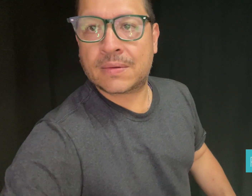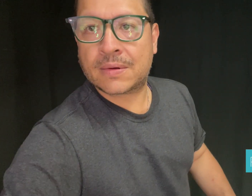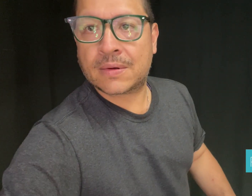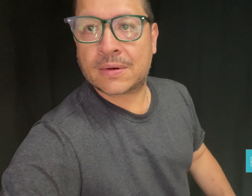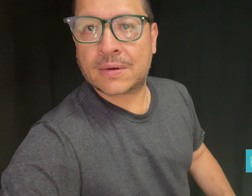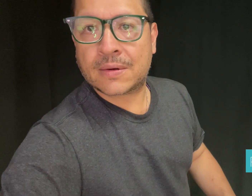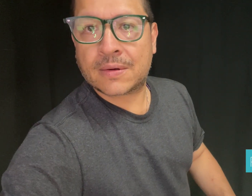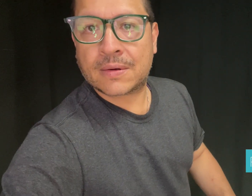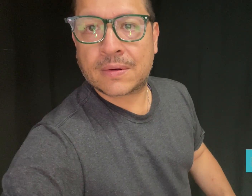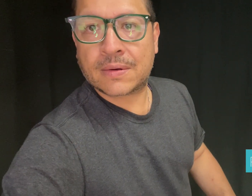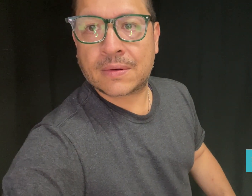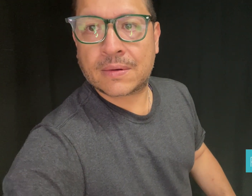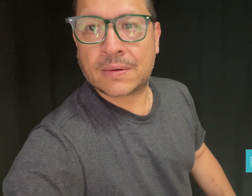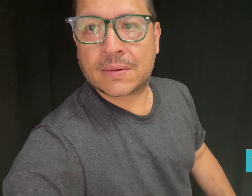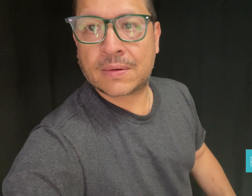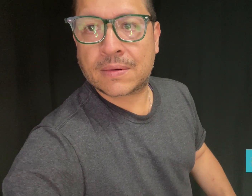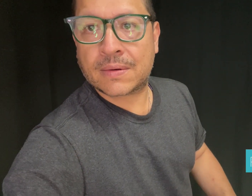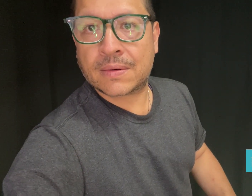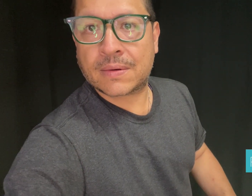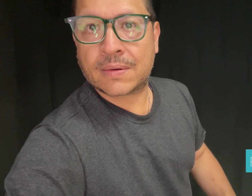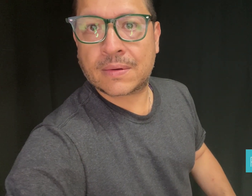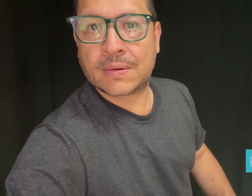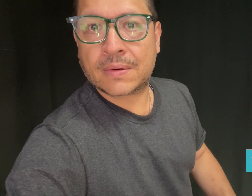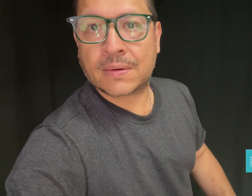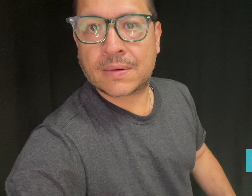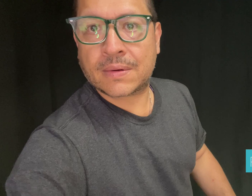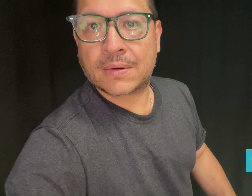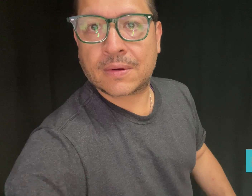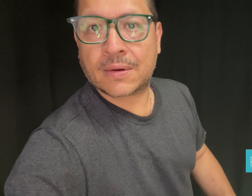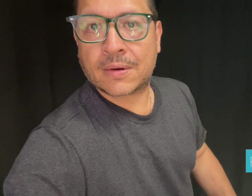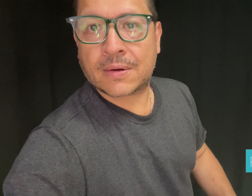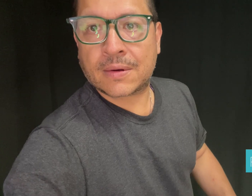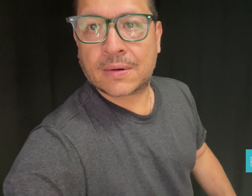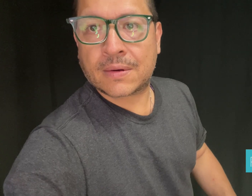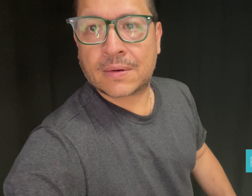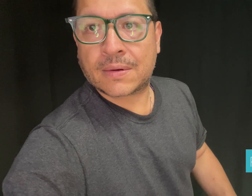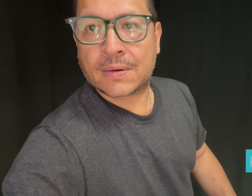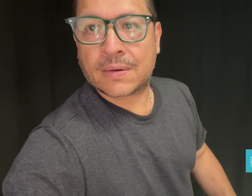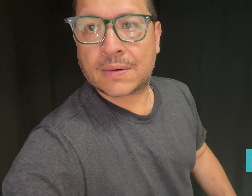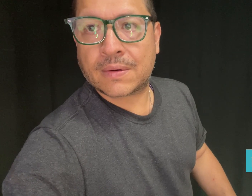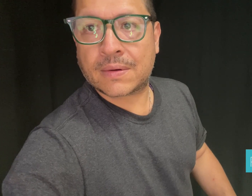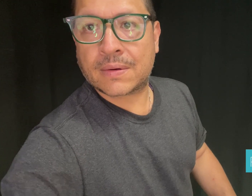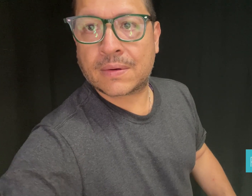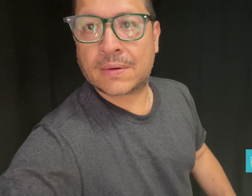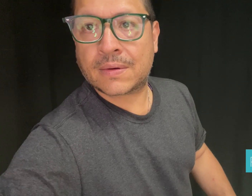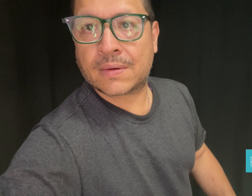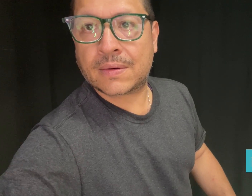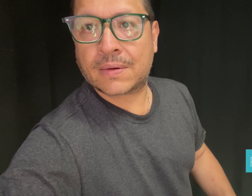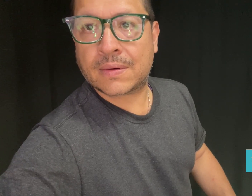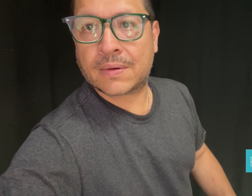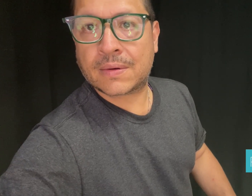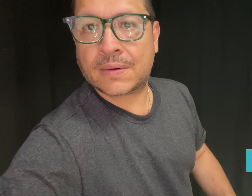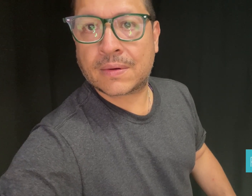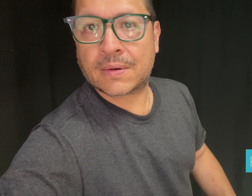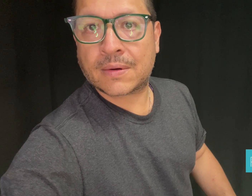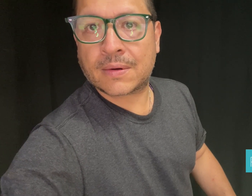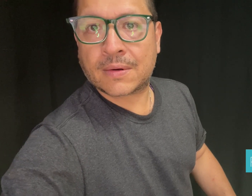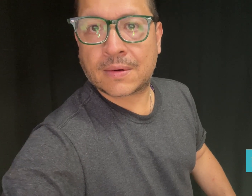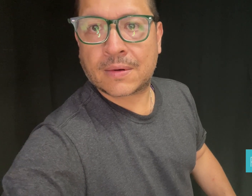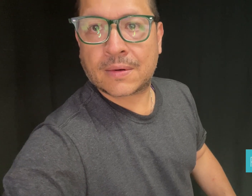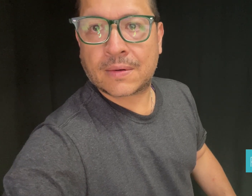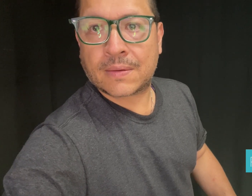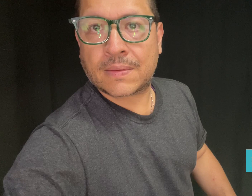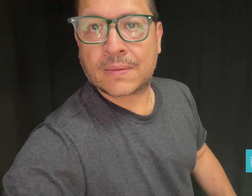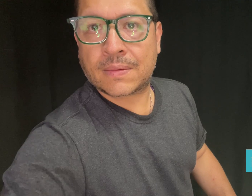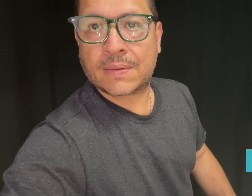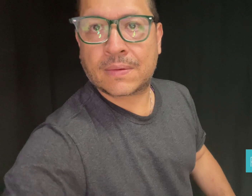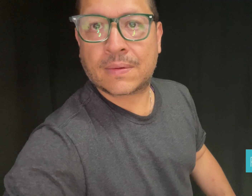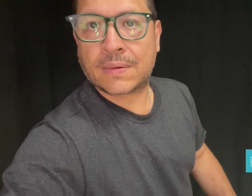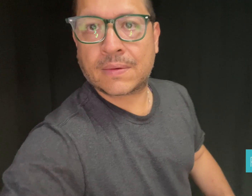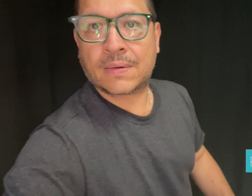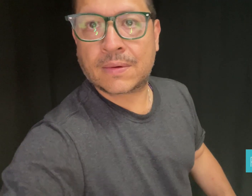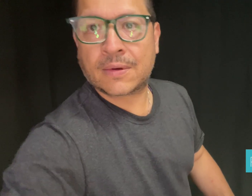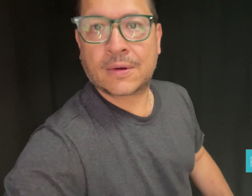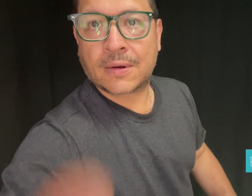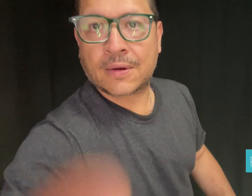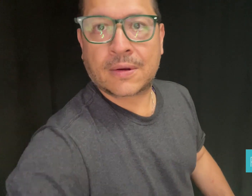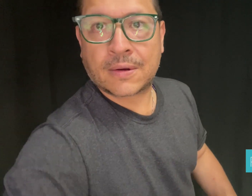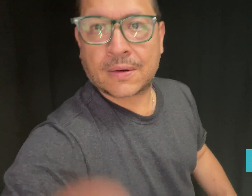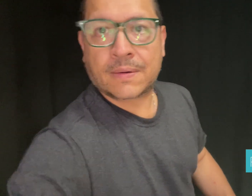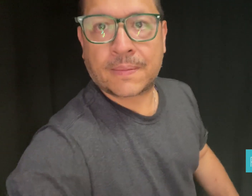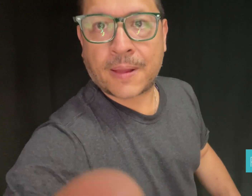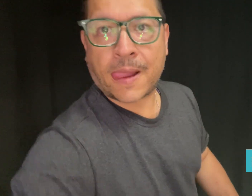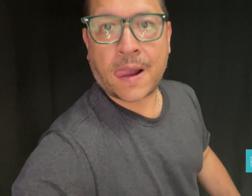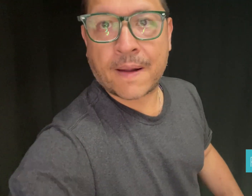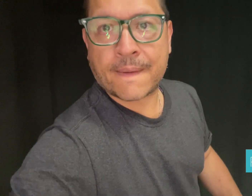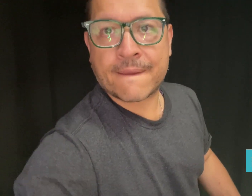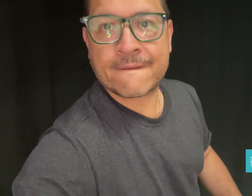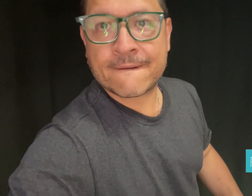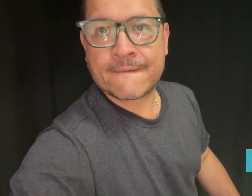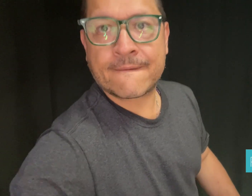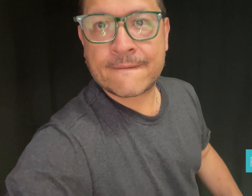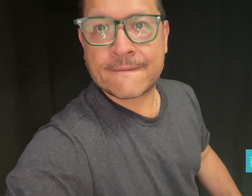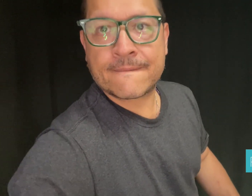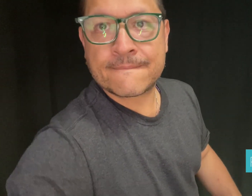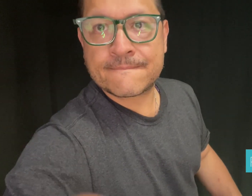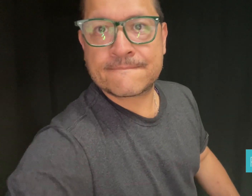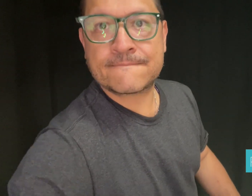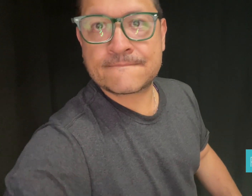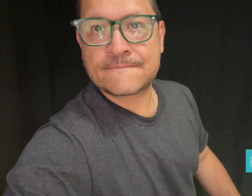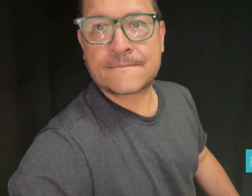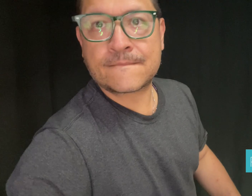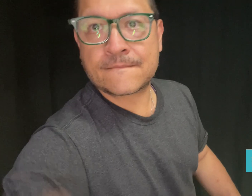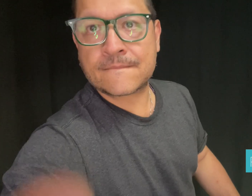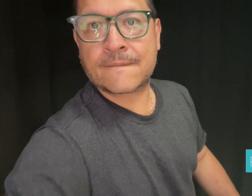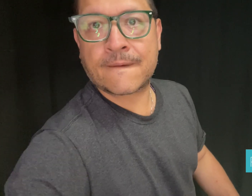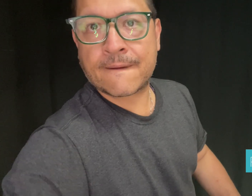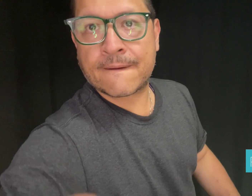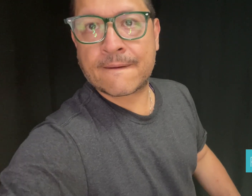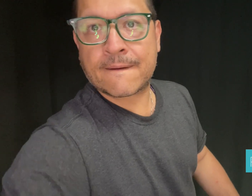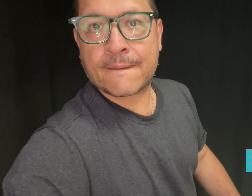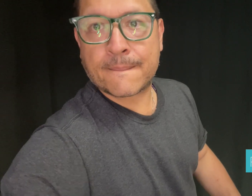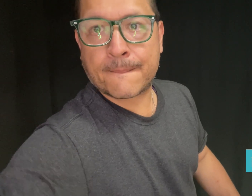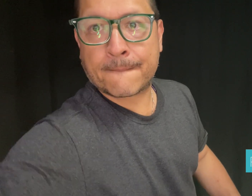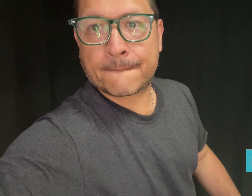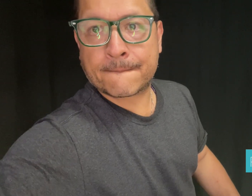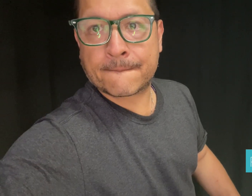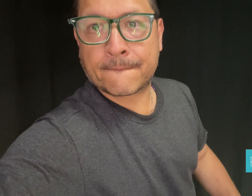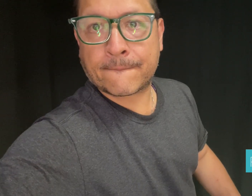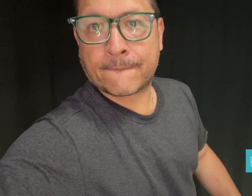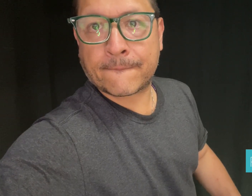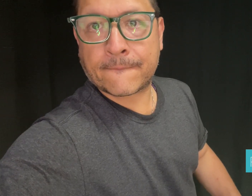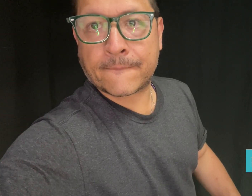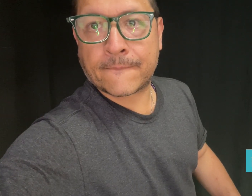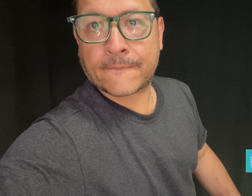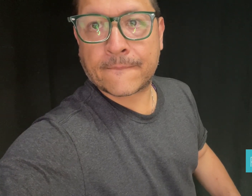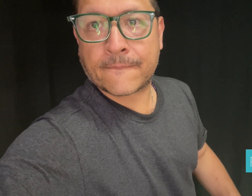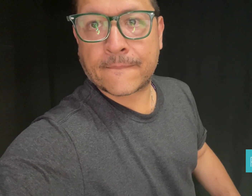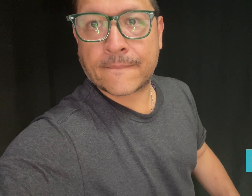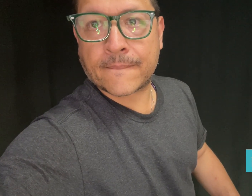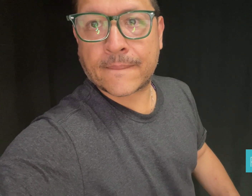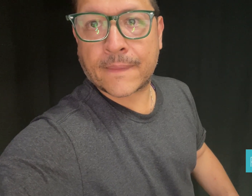of September. The objective is to commemorate the first